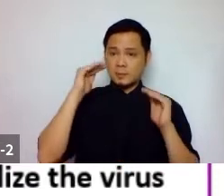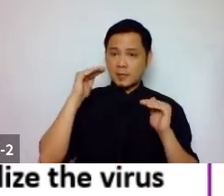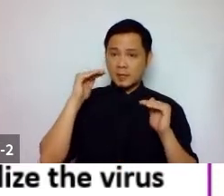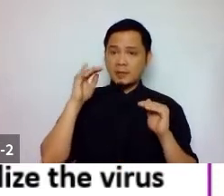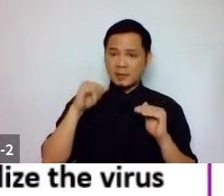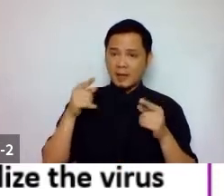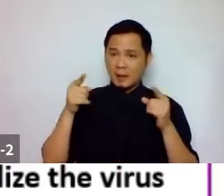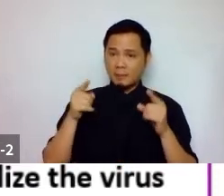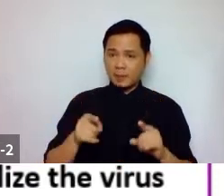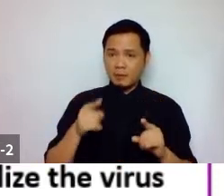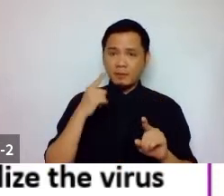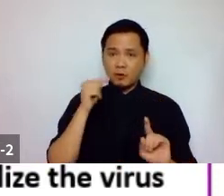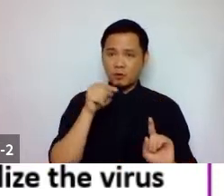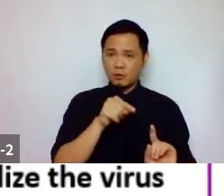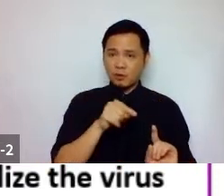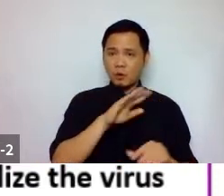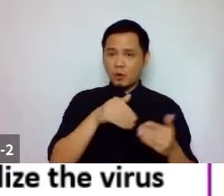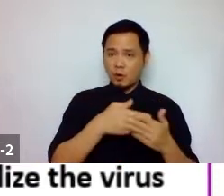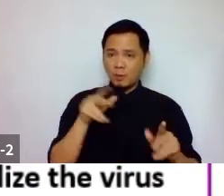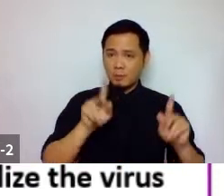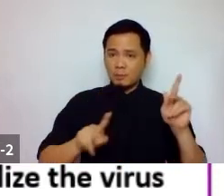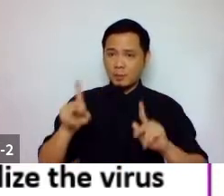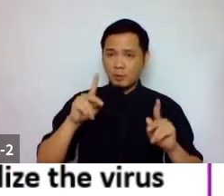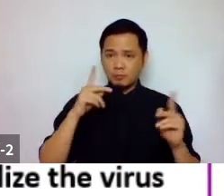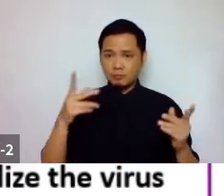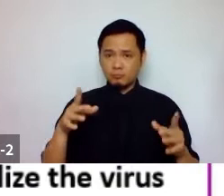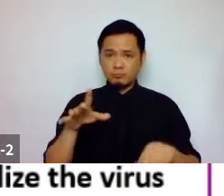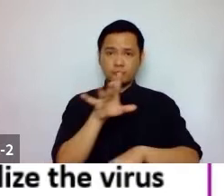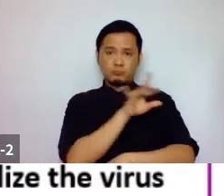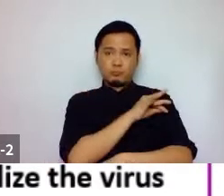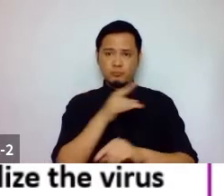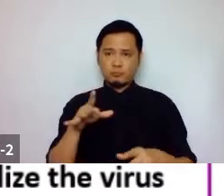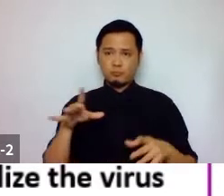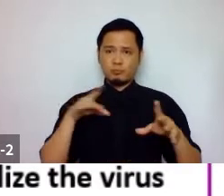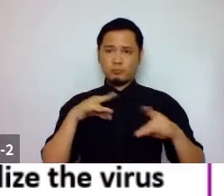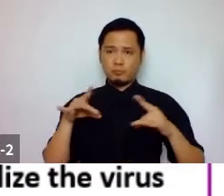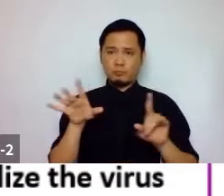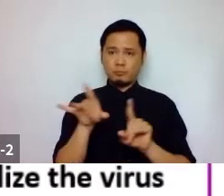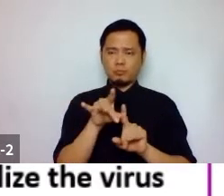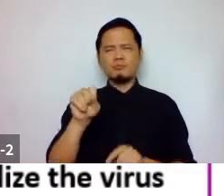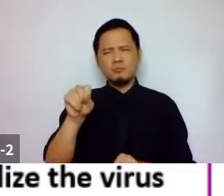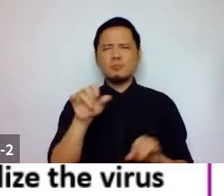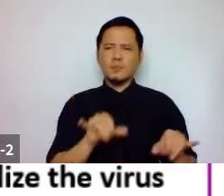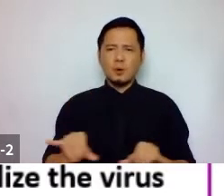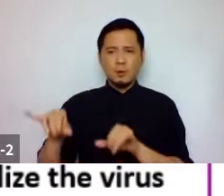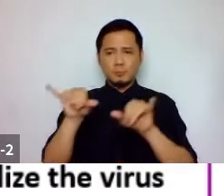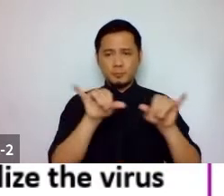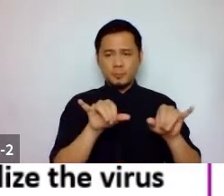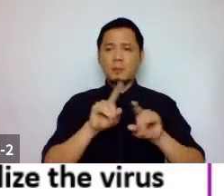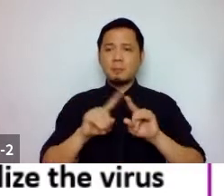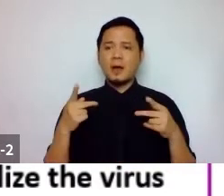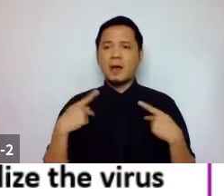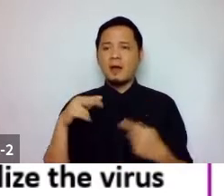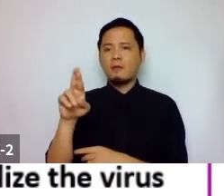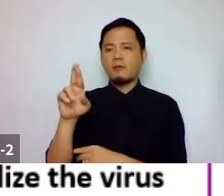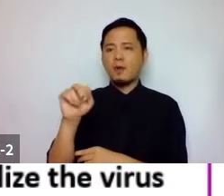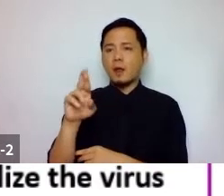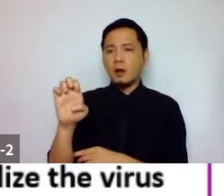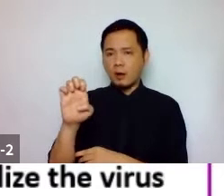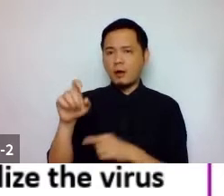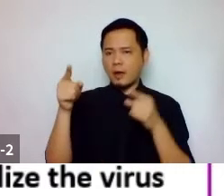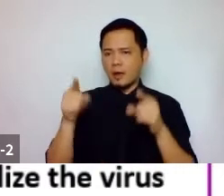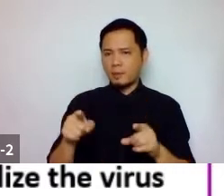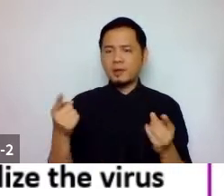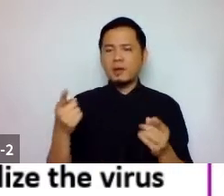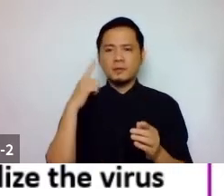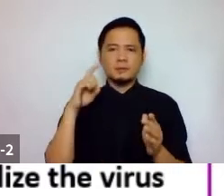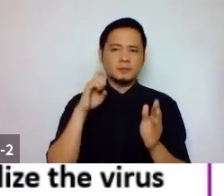The systemic side effects are expected and are common side effects but there are also rare ones like anaphylaxis or severe allergy,